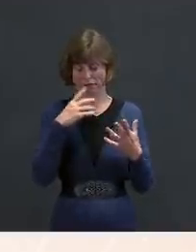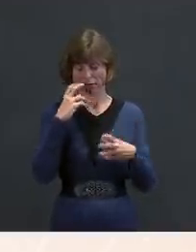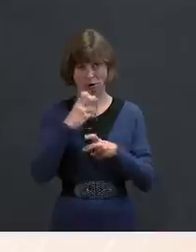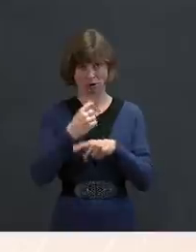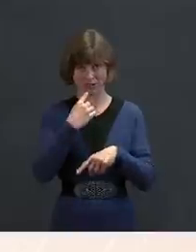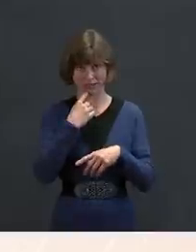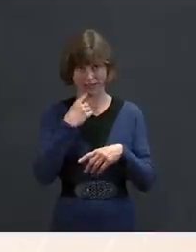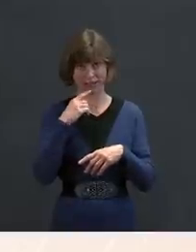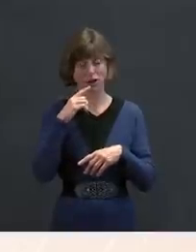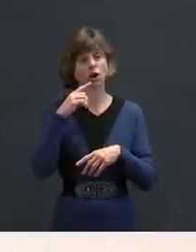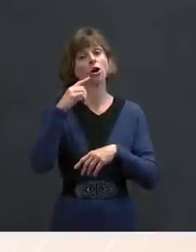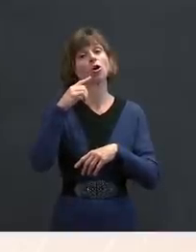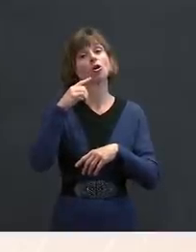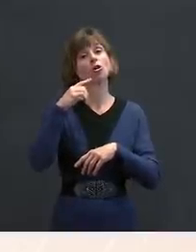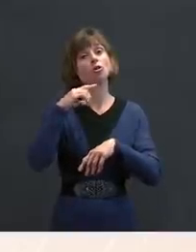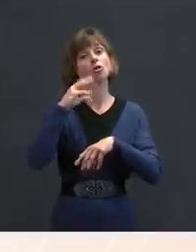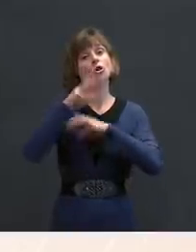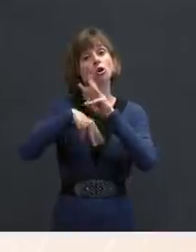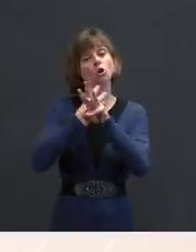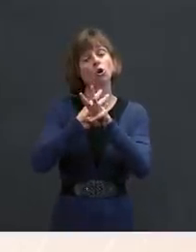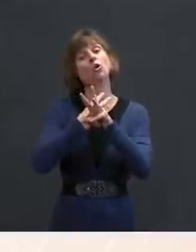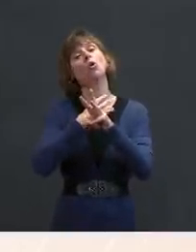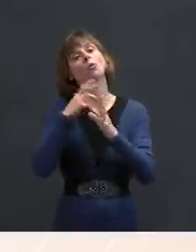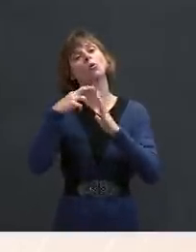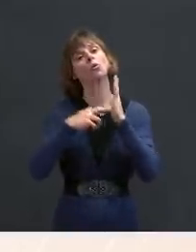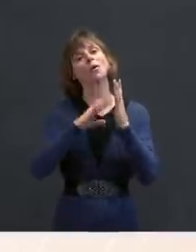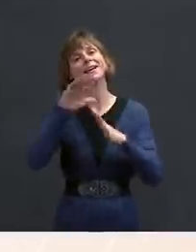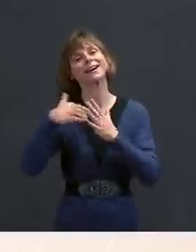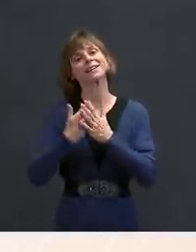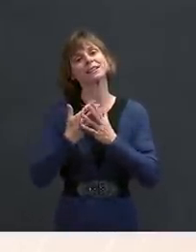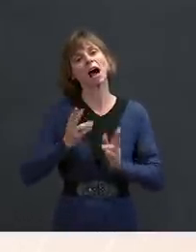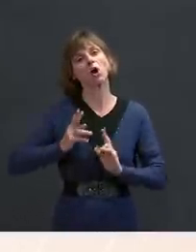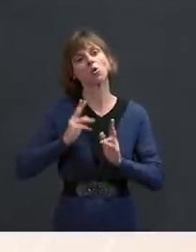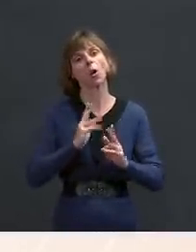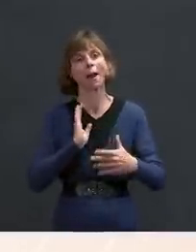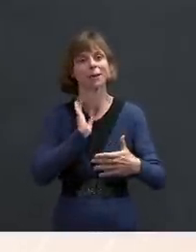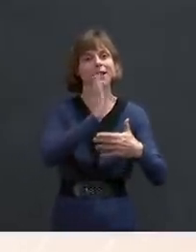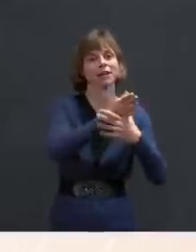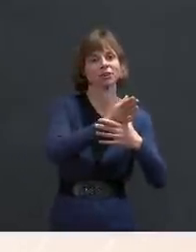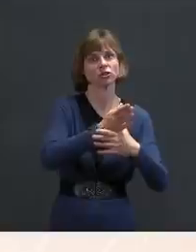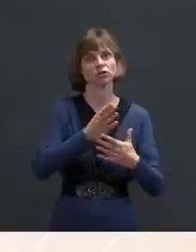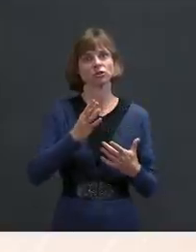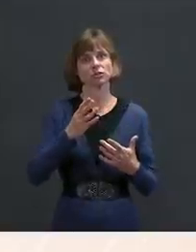the entire Rapid Intervention Force, a unit of the Saudi Royal Guard that has engaged in counter-